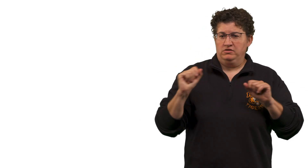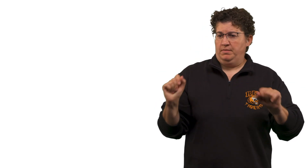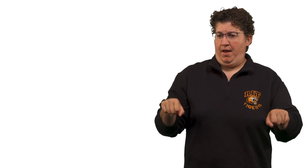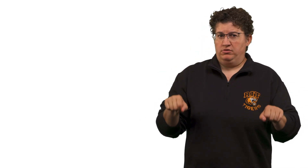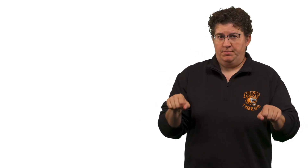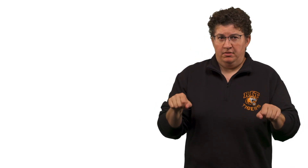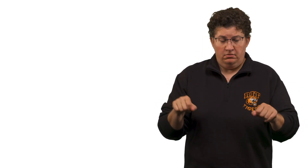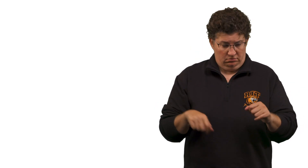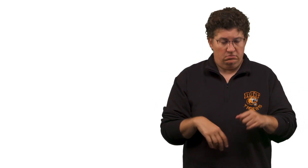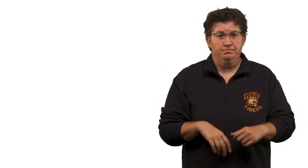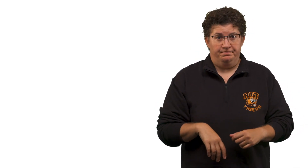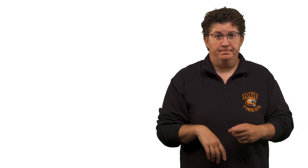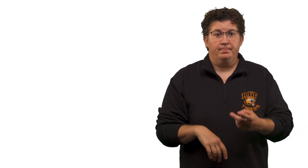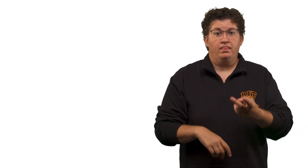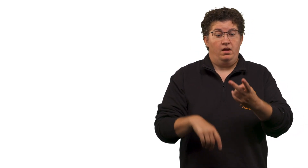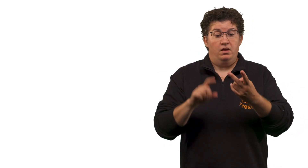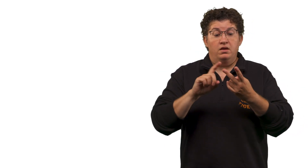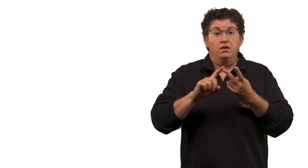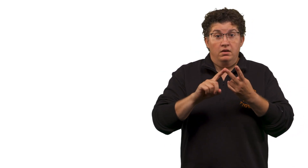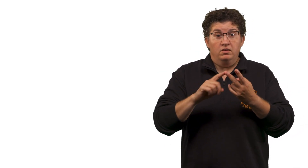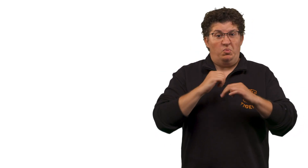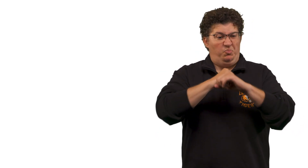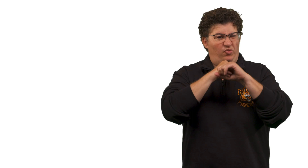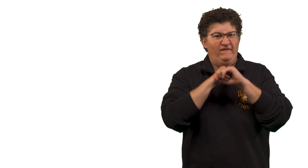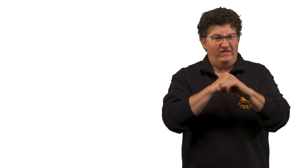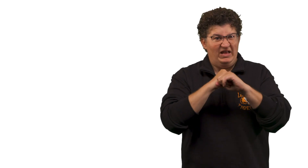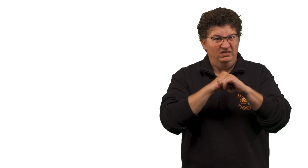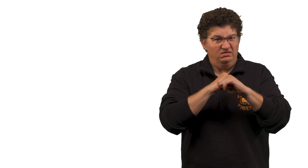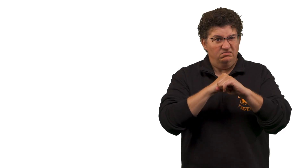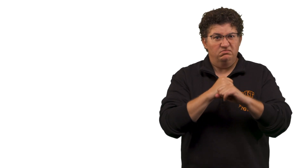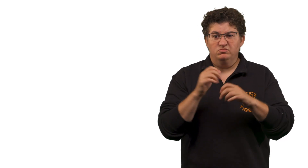6 feet apart as much as possible.